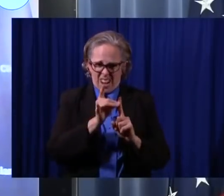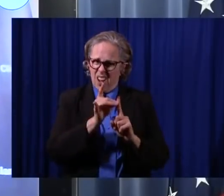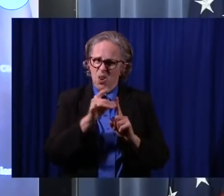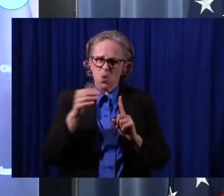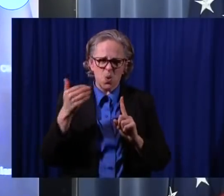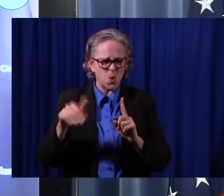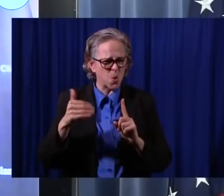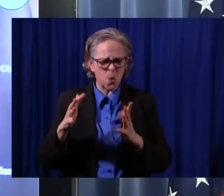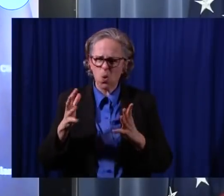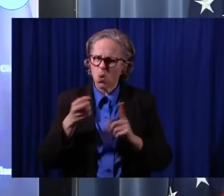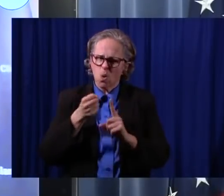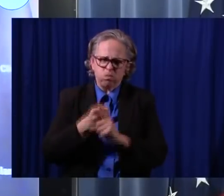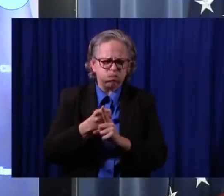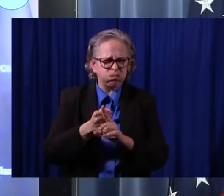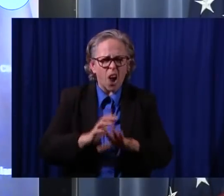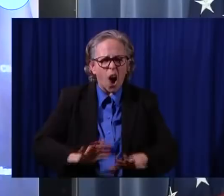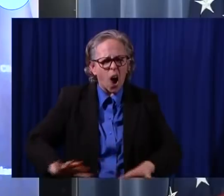WE'VE BEEN ABLE TO REALLY